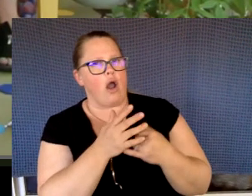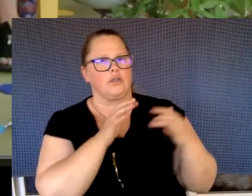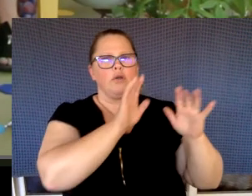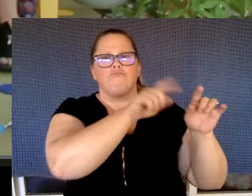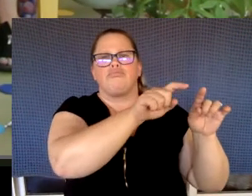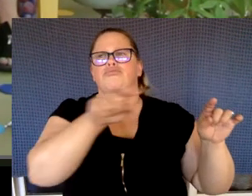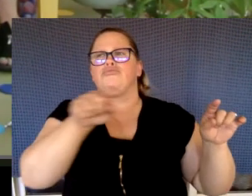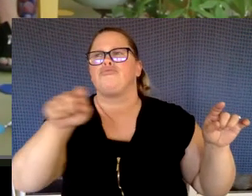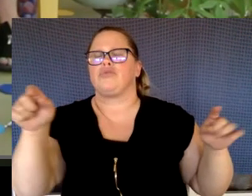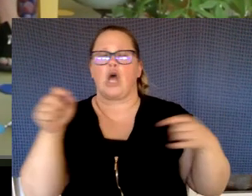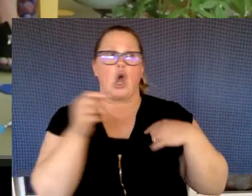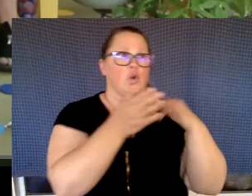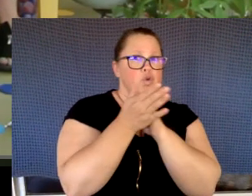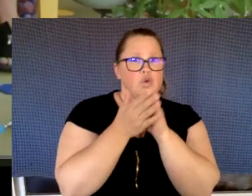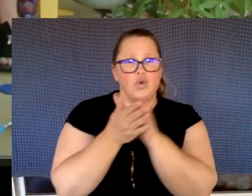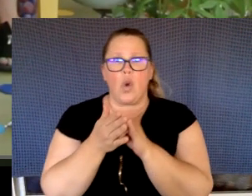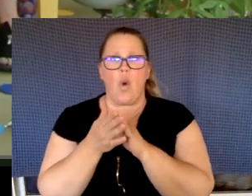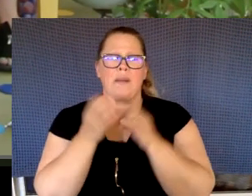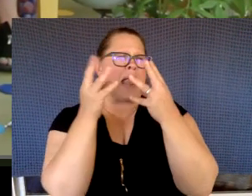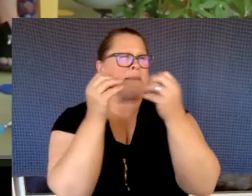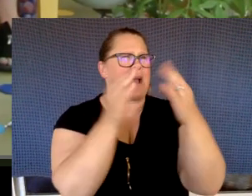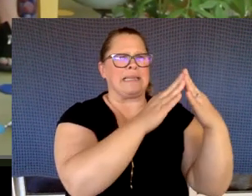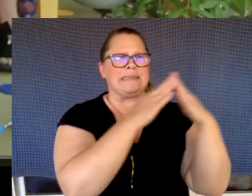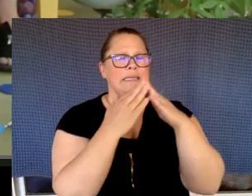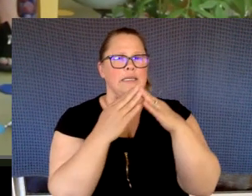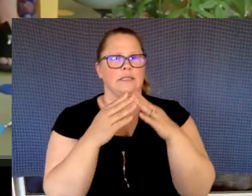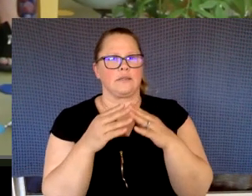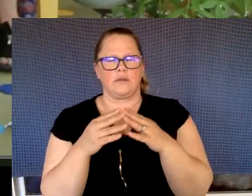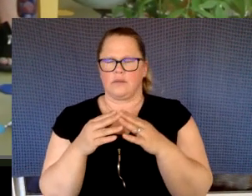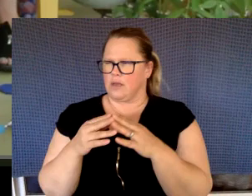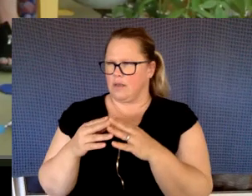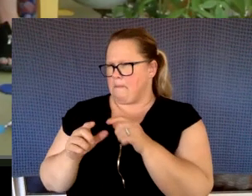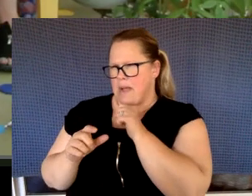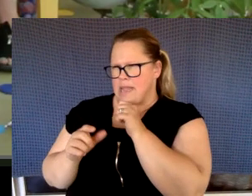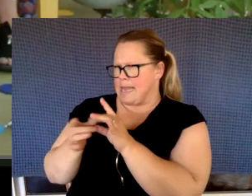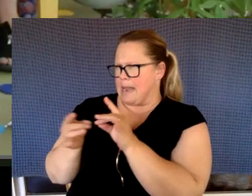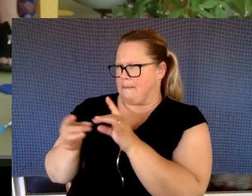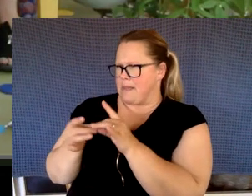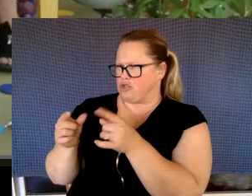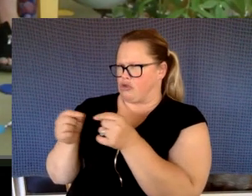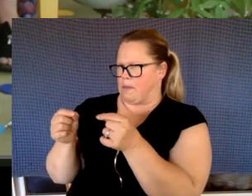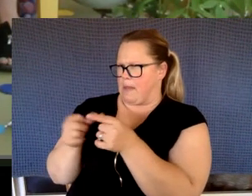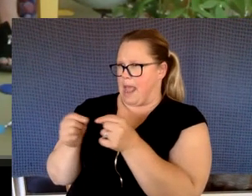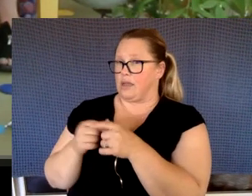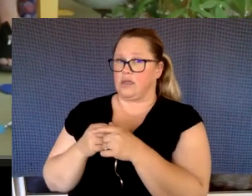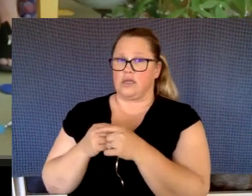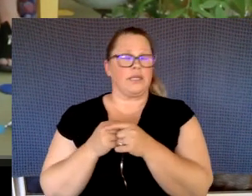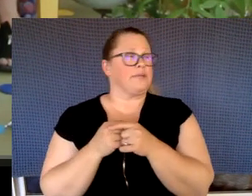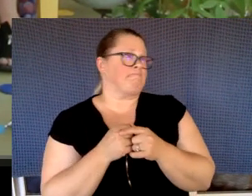I didn't hear her mention Japan. Nope. They did not say that. Interesting.